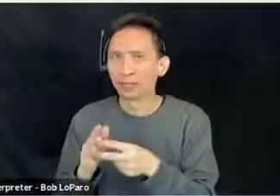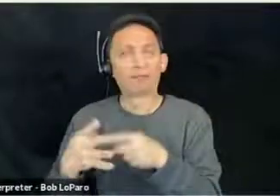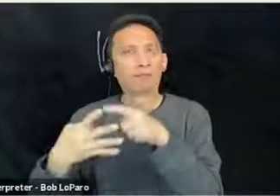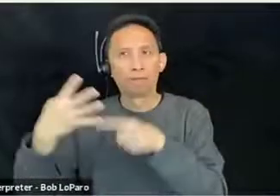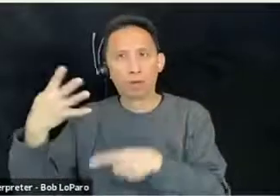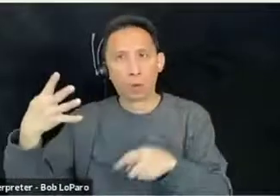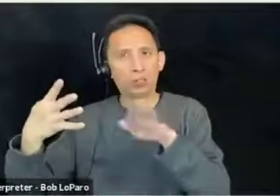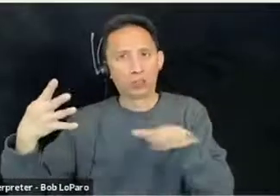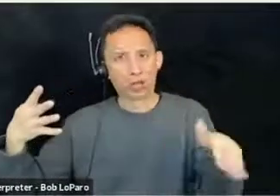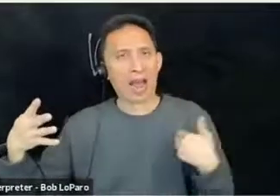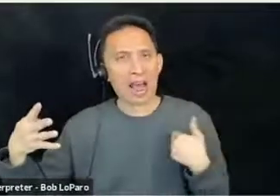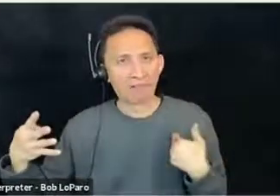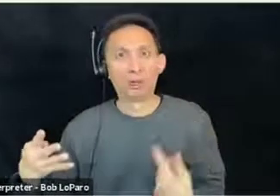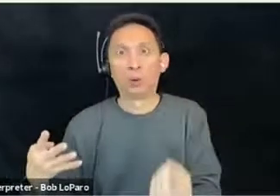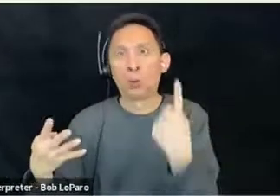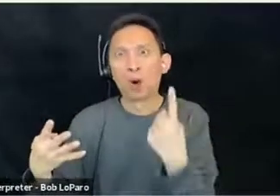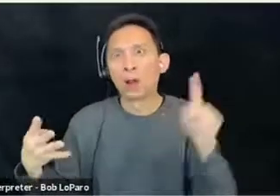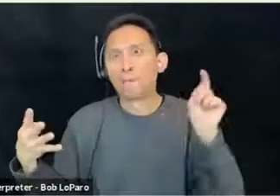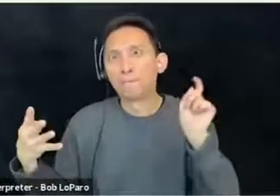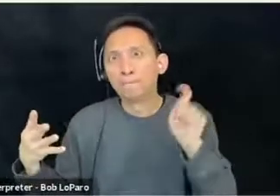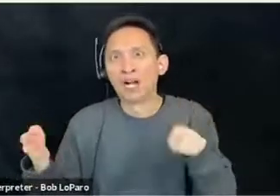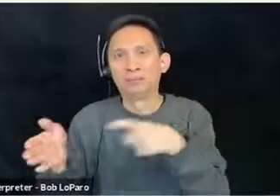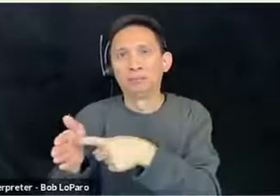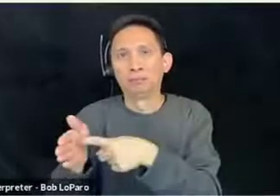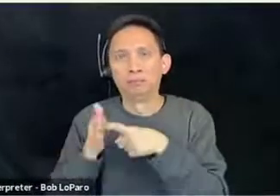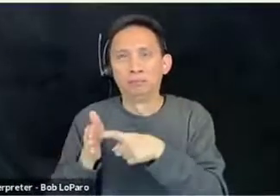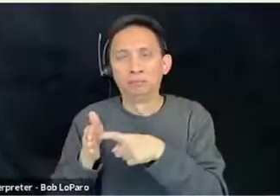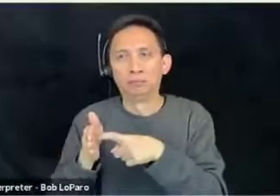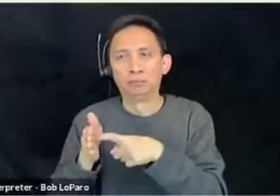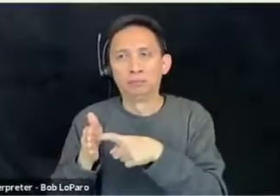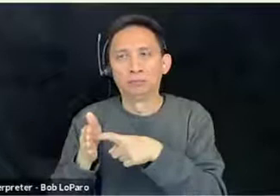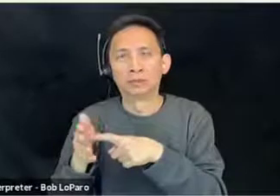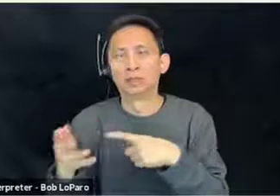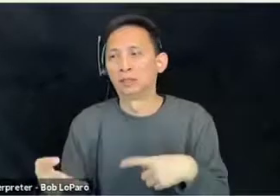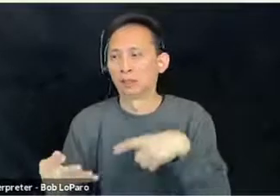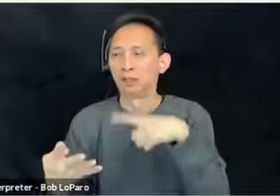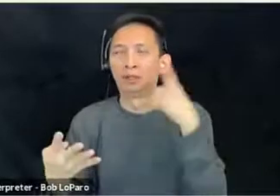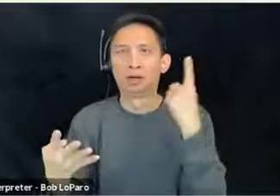and you would have one child that is an unaffected carrier,